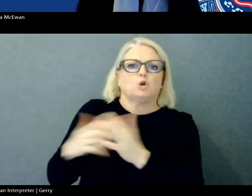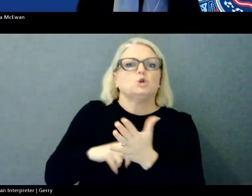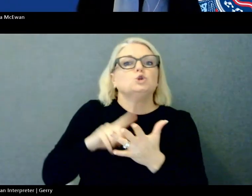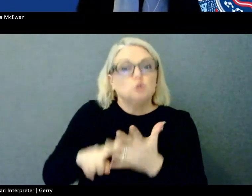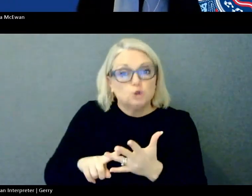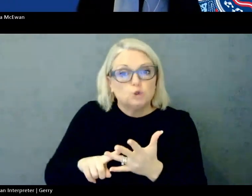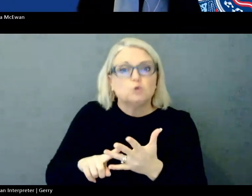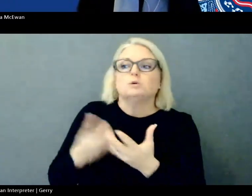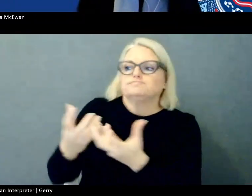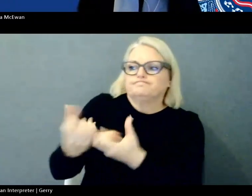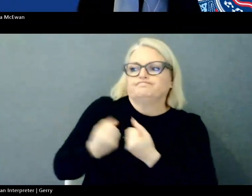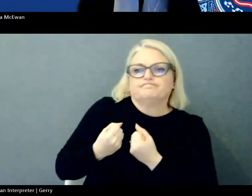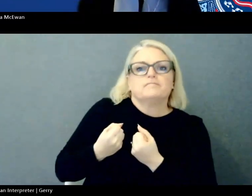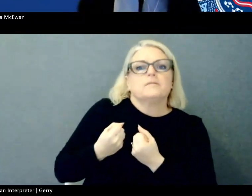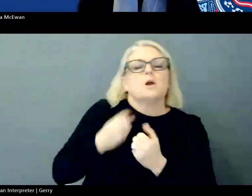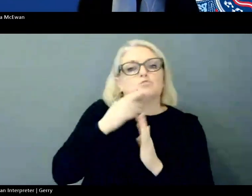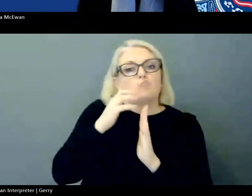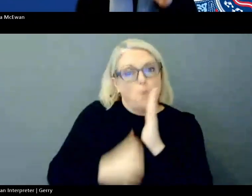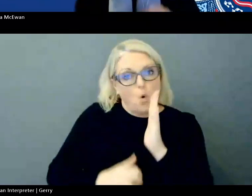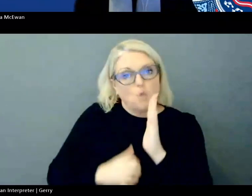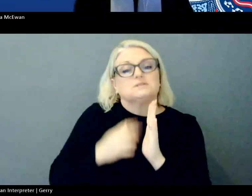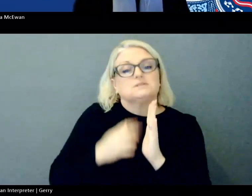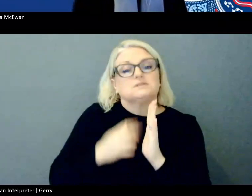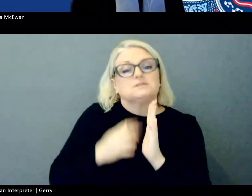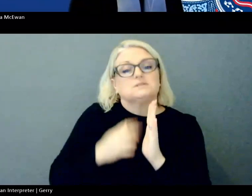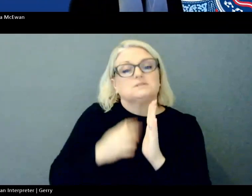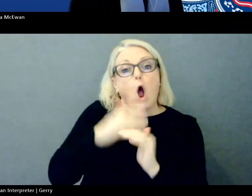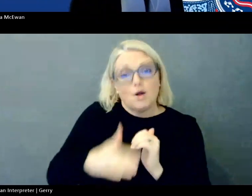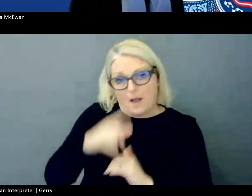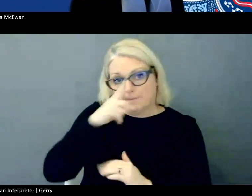and exploitation of adults with disability and older people in New South Wales,